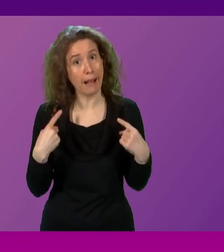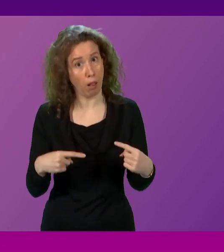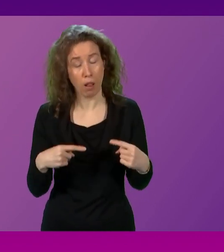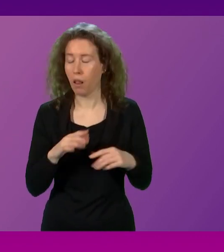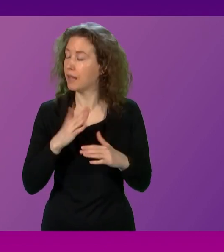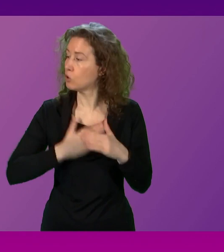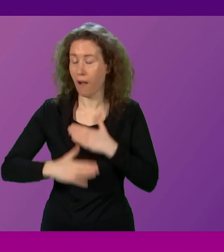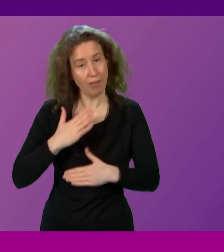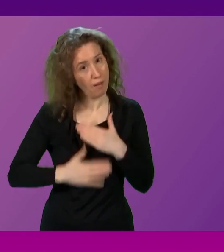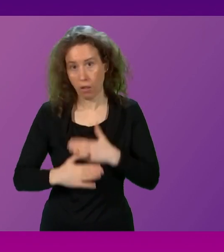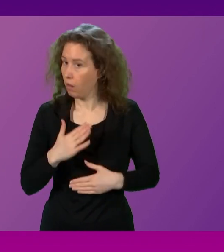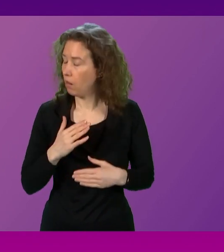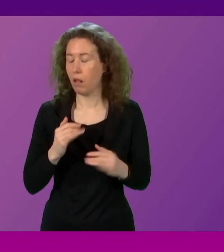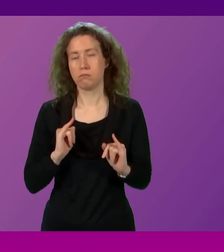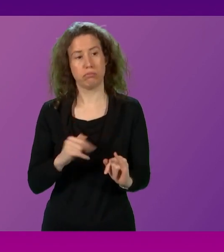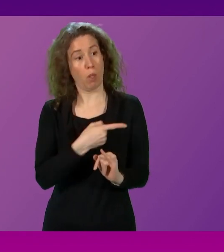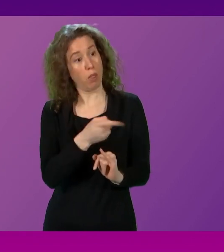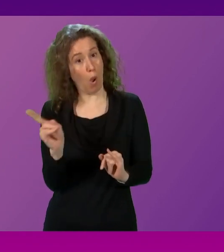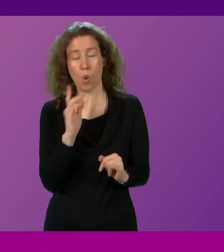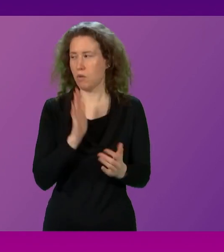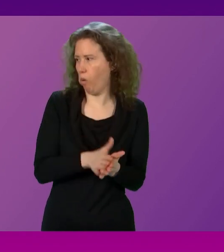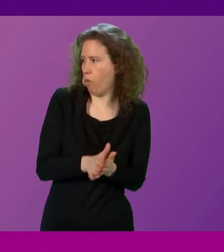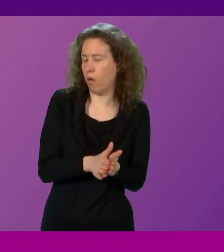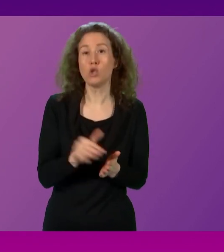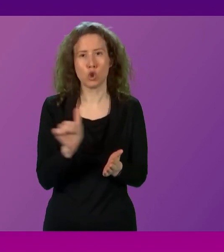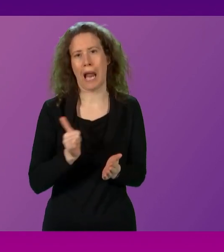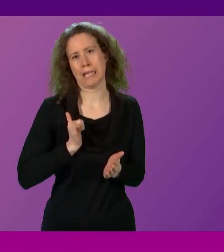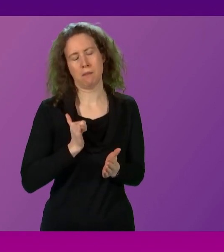and people who engage in it should expect to face the full force of the law.